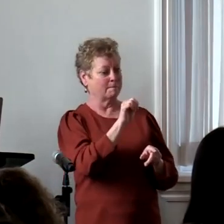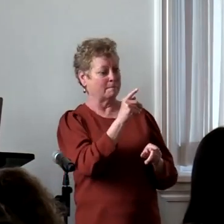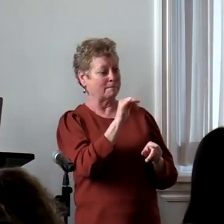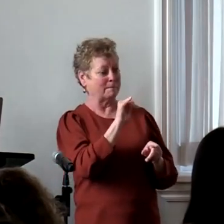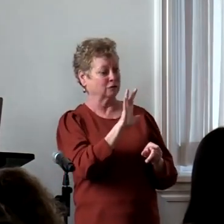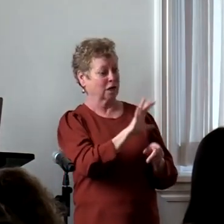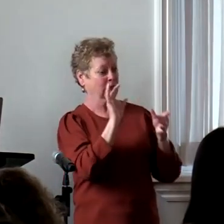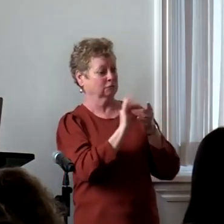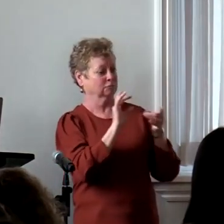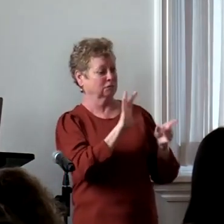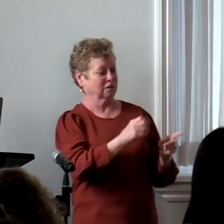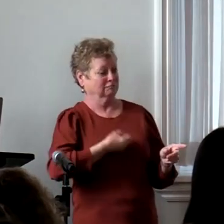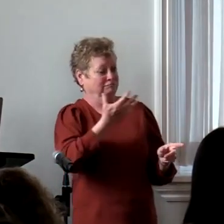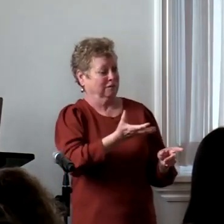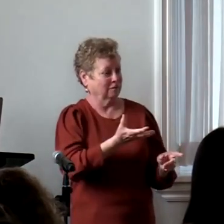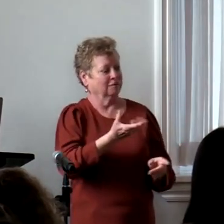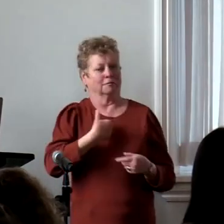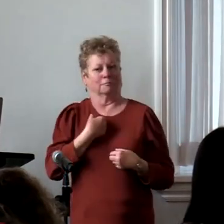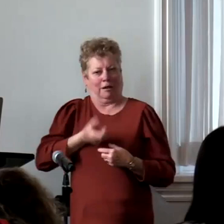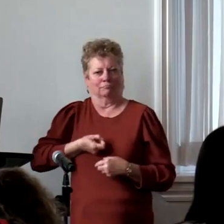It always means just a little bit more for me